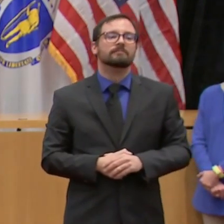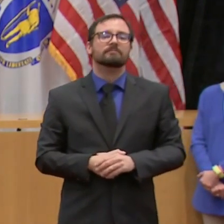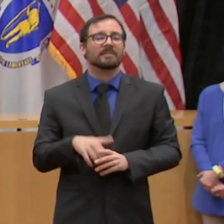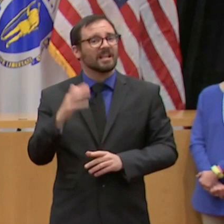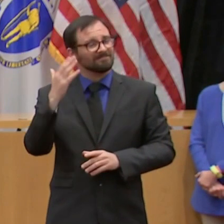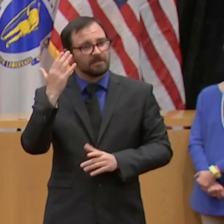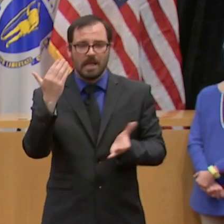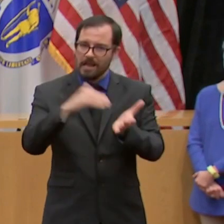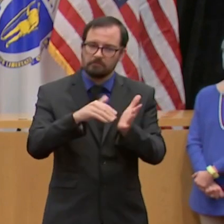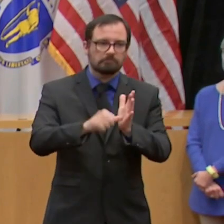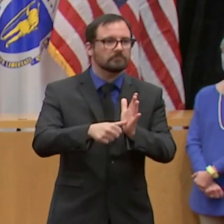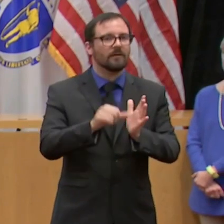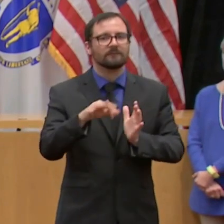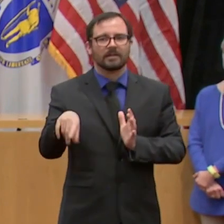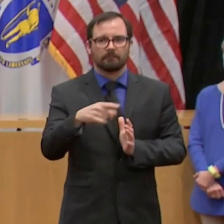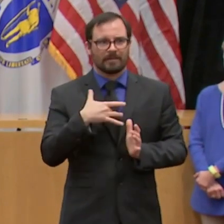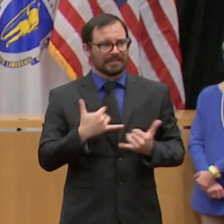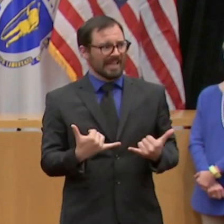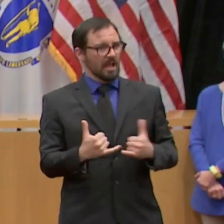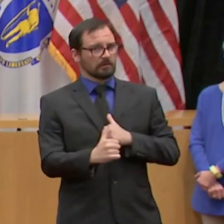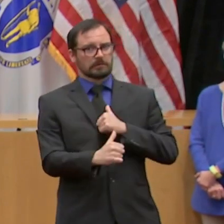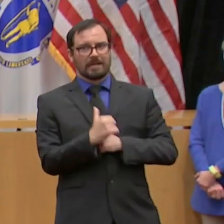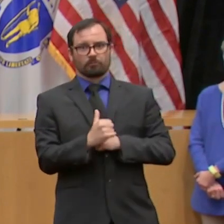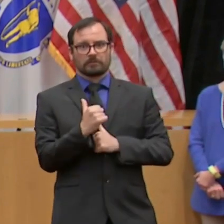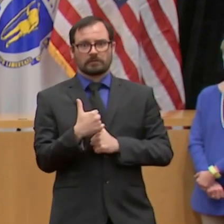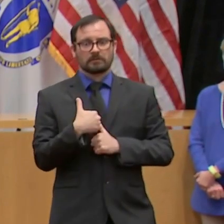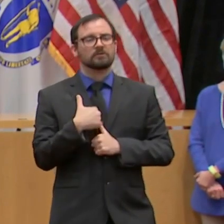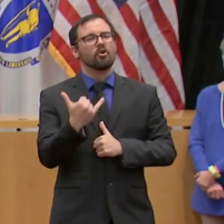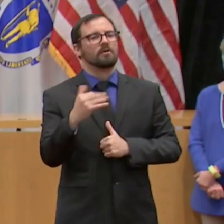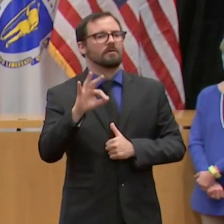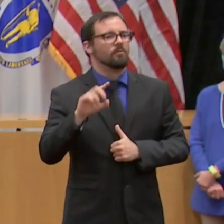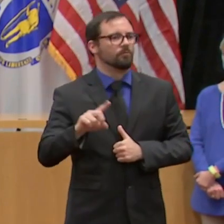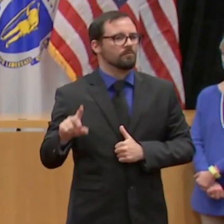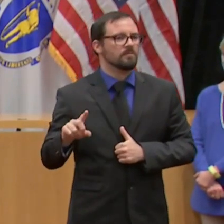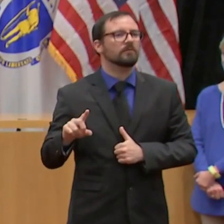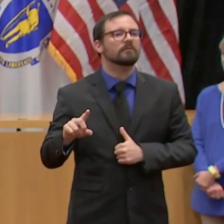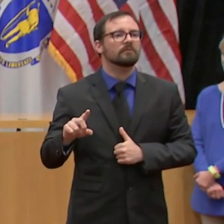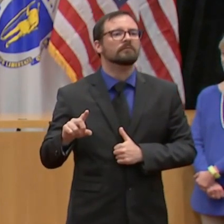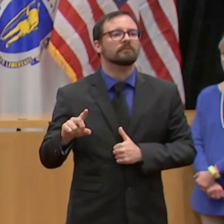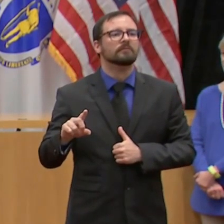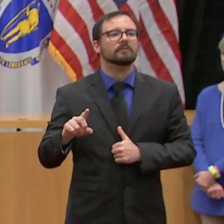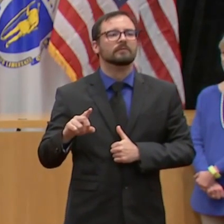NOT FURTHER ENDANGER YOU. AND, AGAIN, IF YOU ARE IN IMMEDIATE DANGER, PLEASE CALL